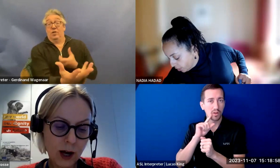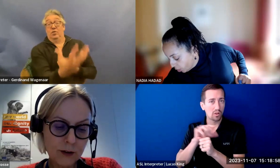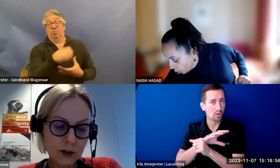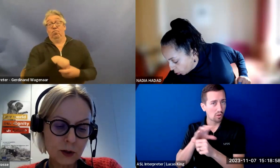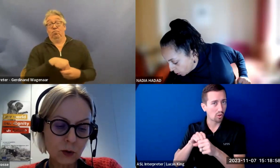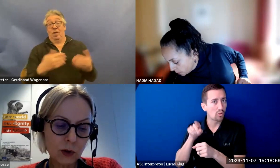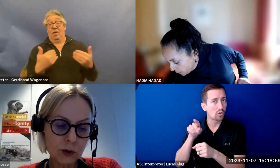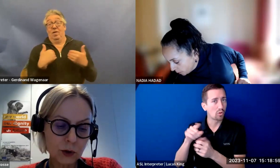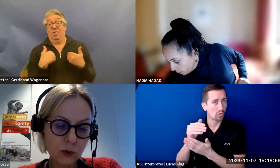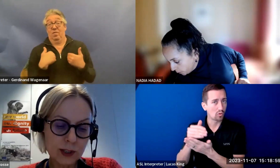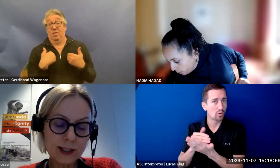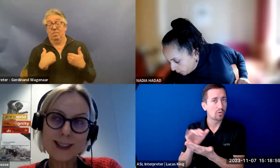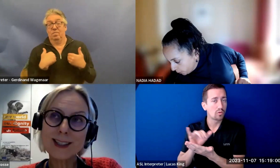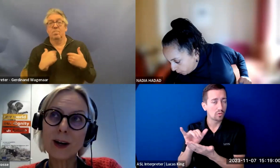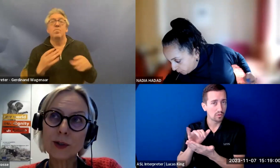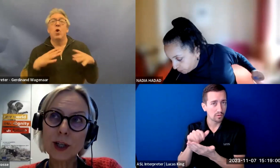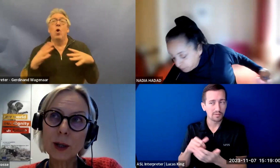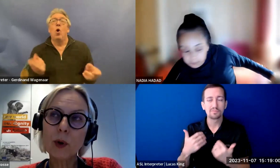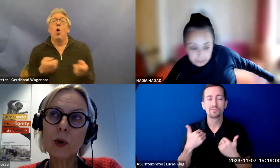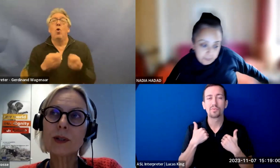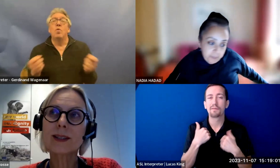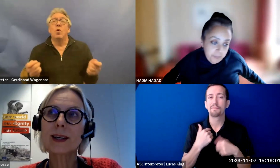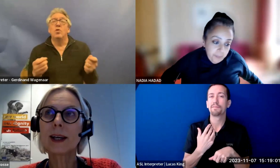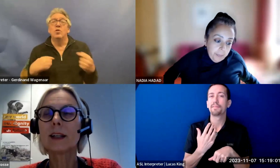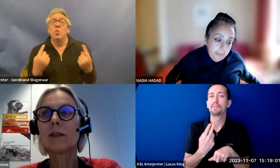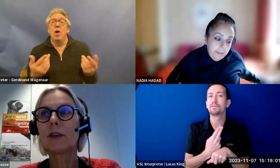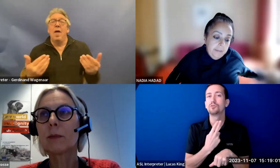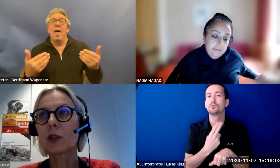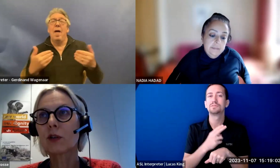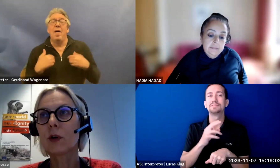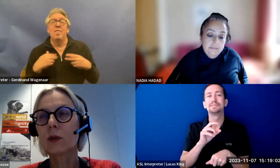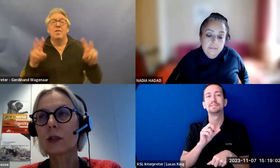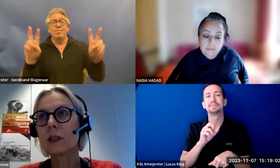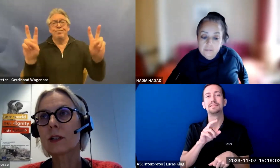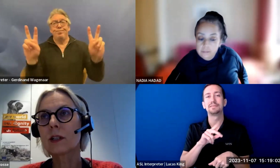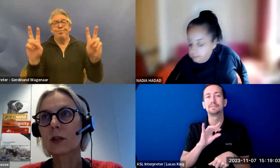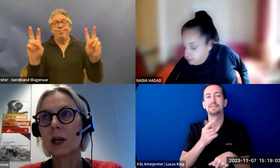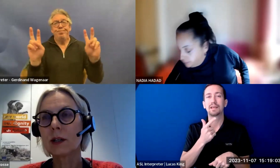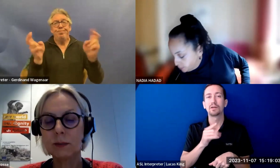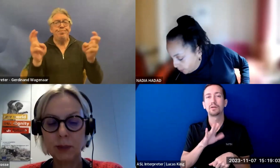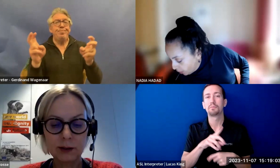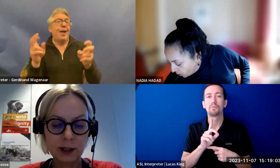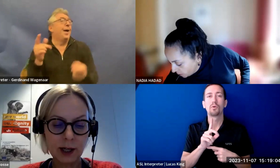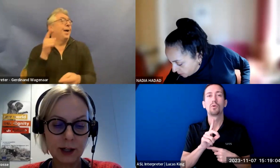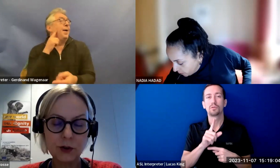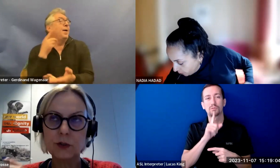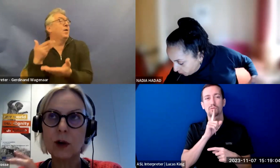We do have Youth Sounding Boards, decentralised in partner countries.